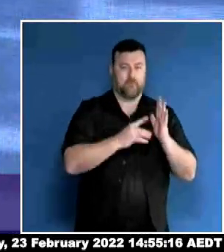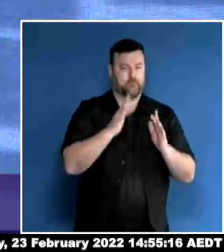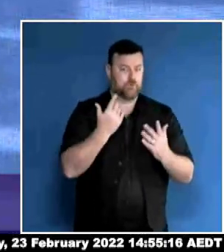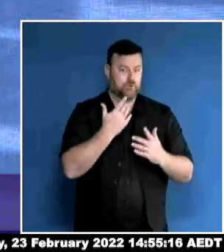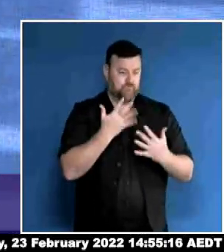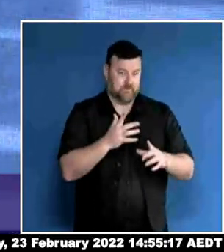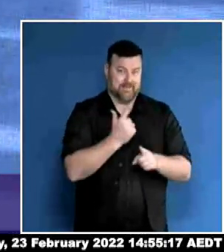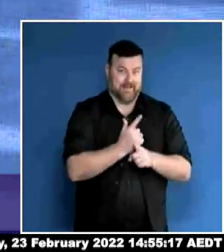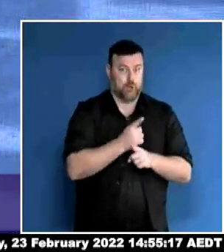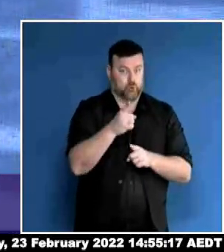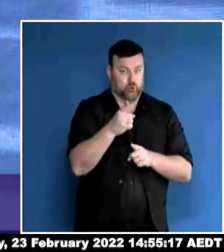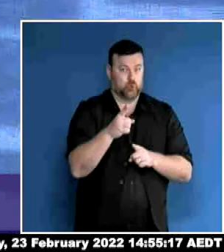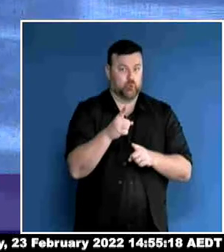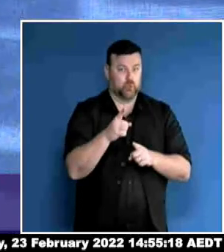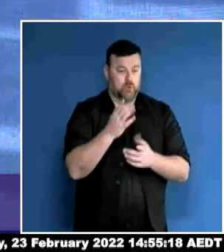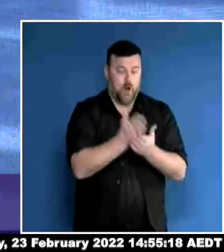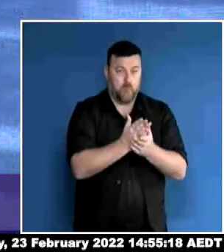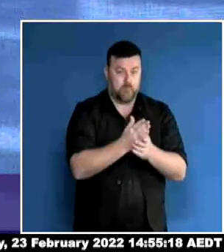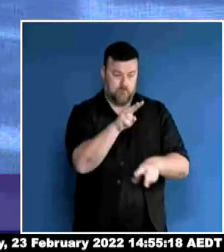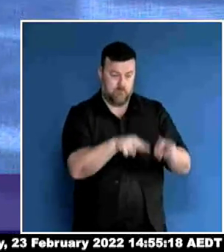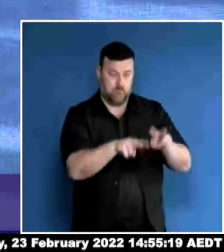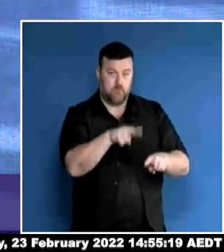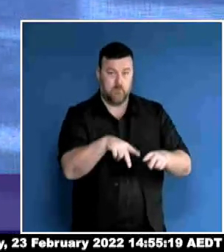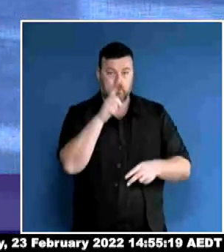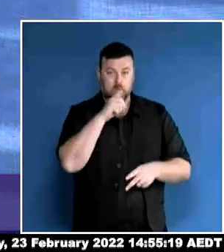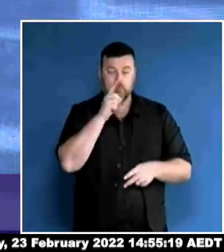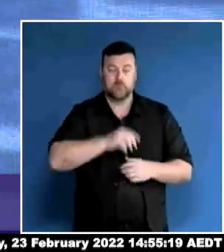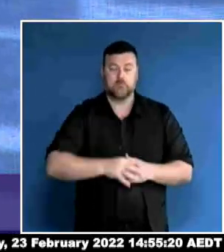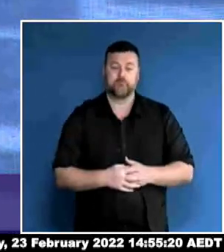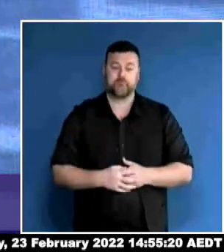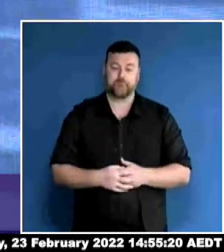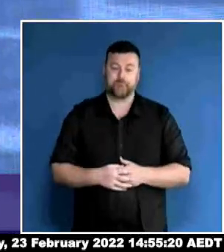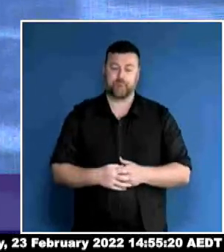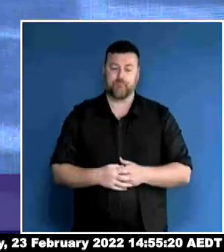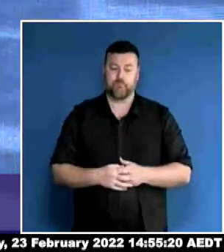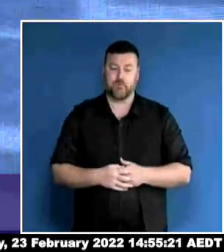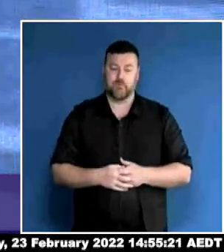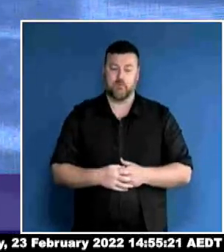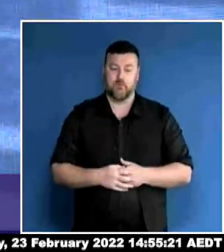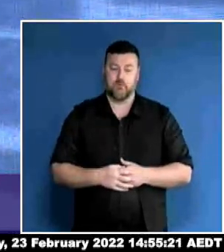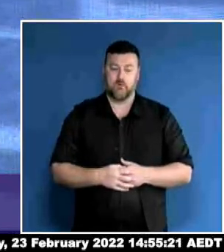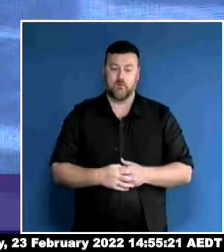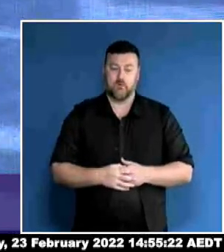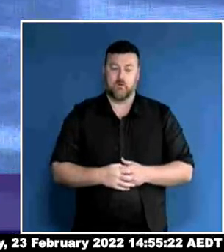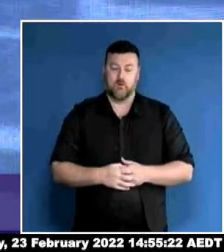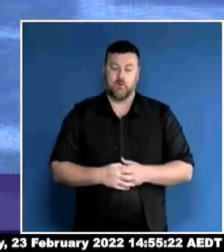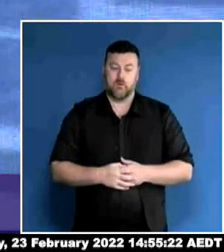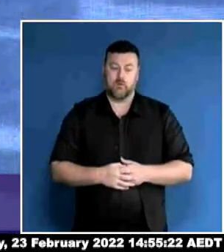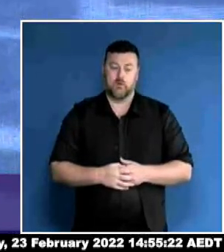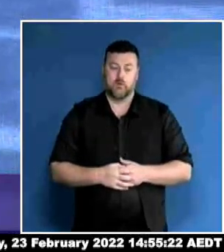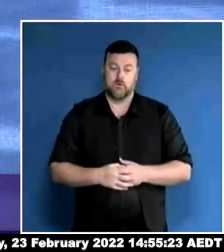Sometimes you decided that the participants JC-1 put forward for the program were not